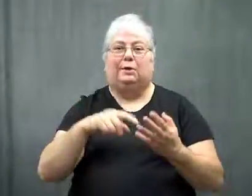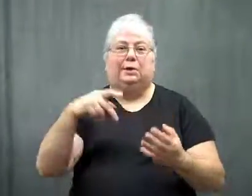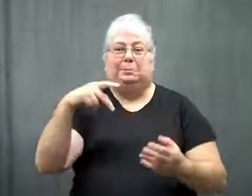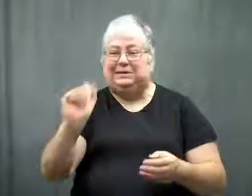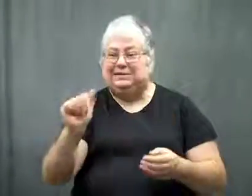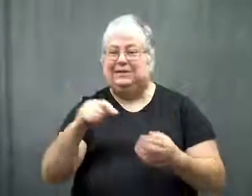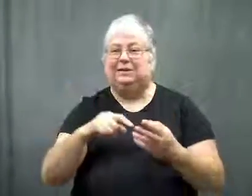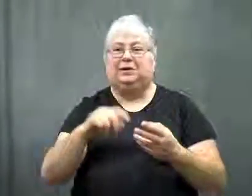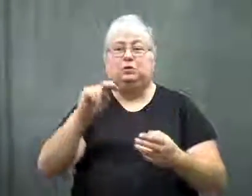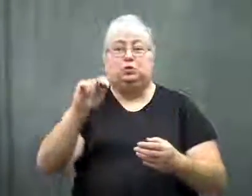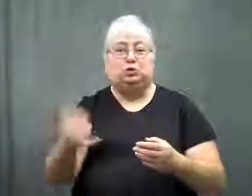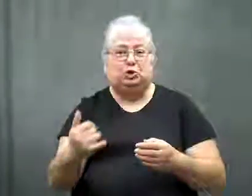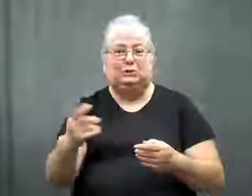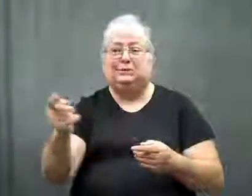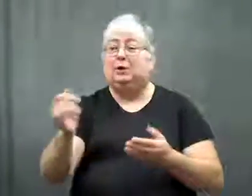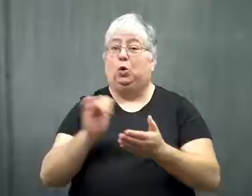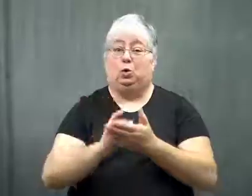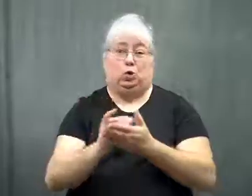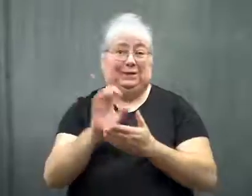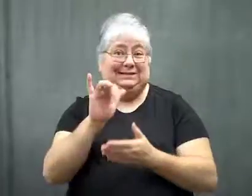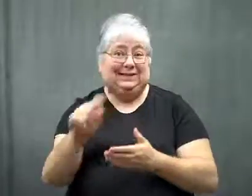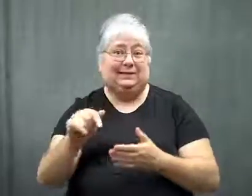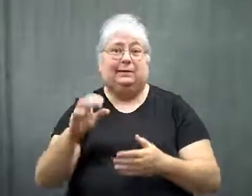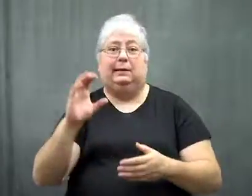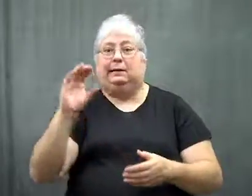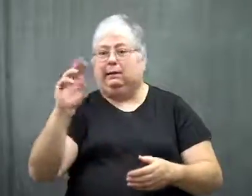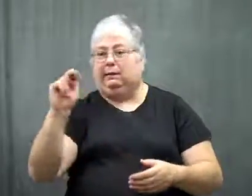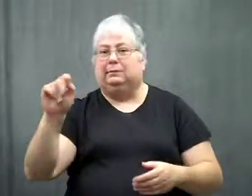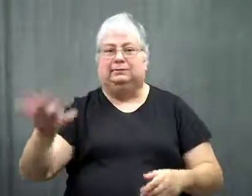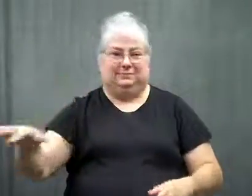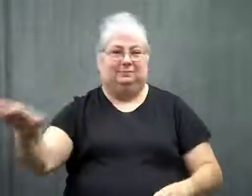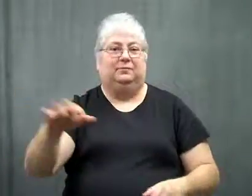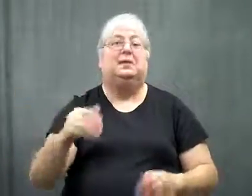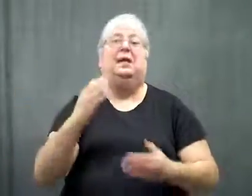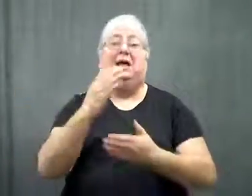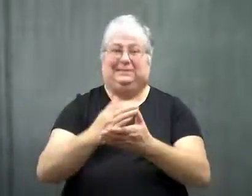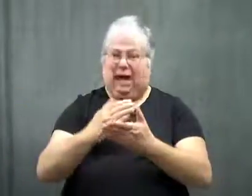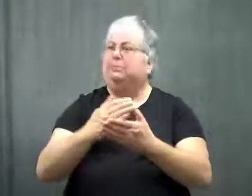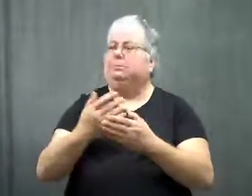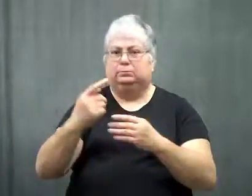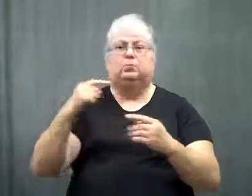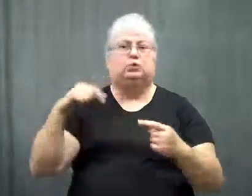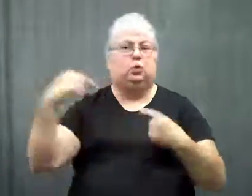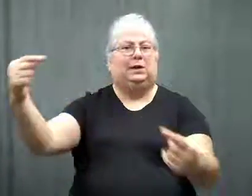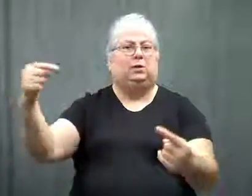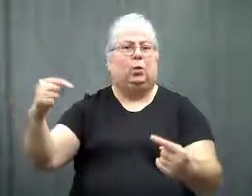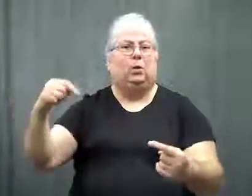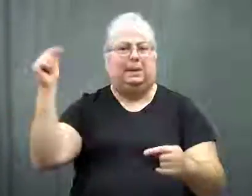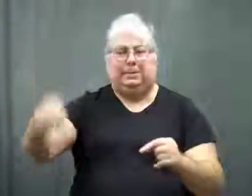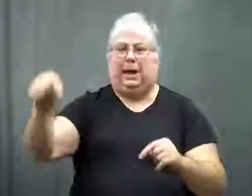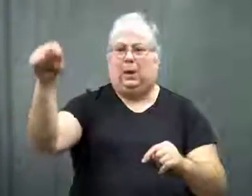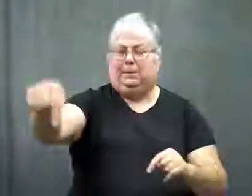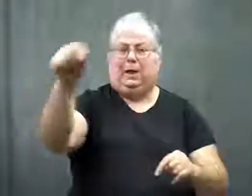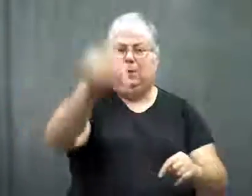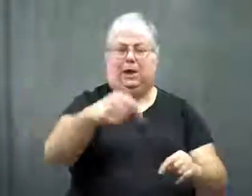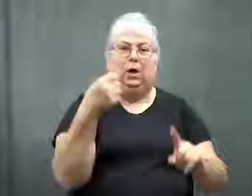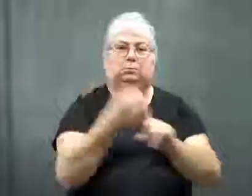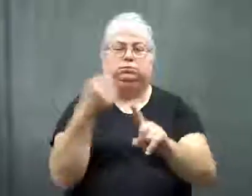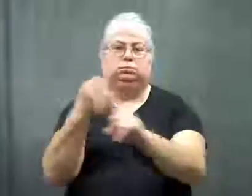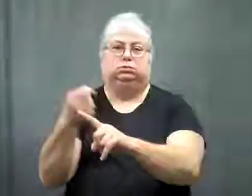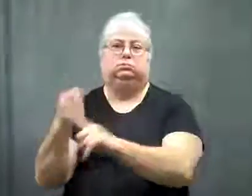Pennsylvania, New Jersey, New York City and Connecticutt.